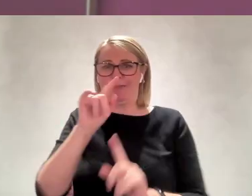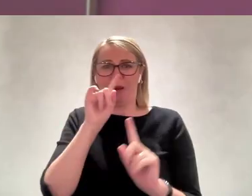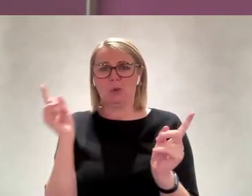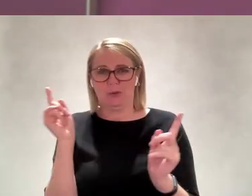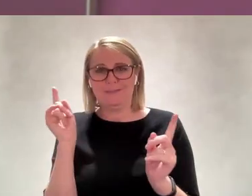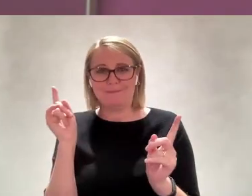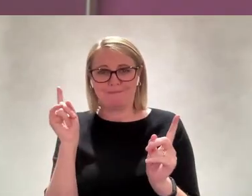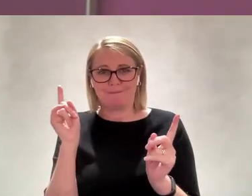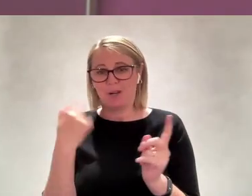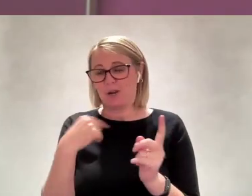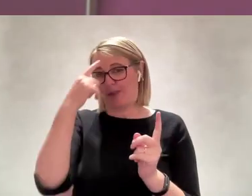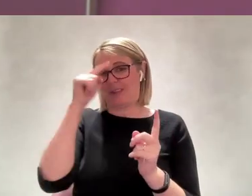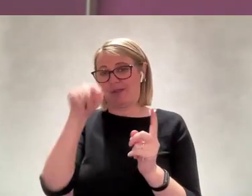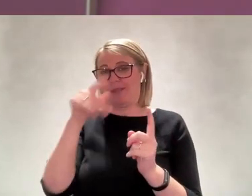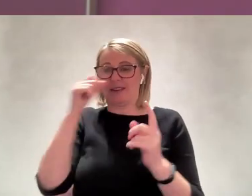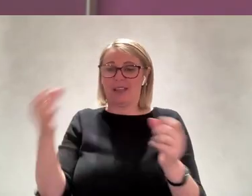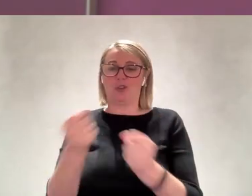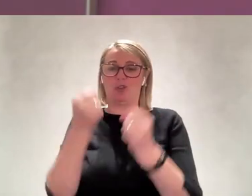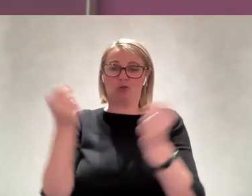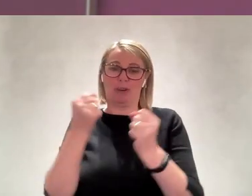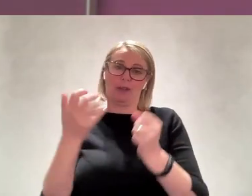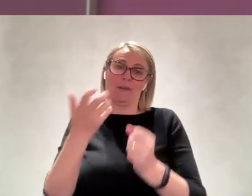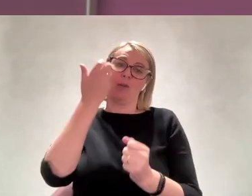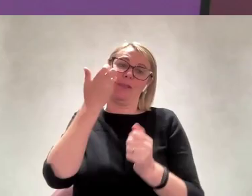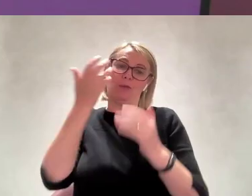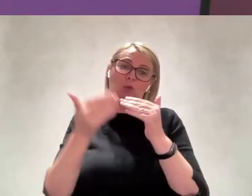And I think that can actually strengthen our posture in the long term.